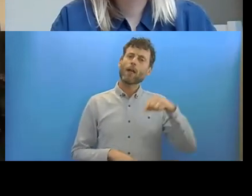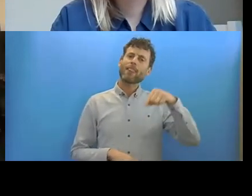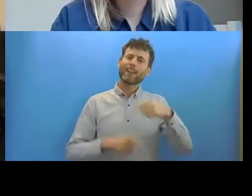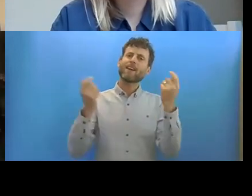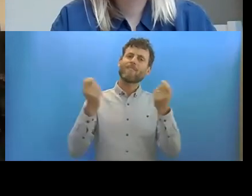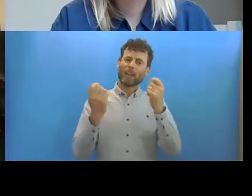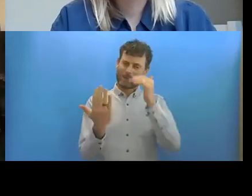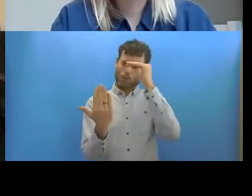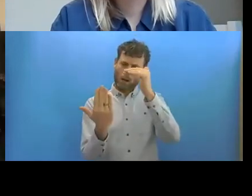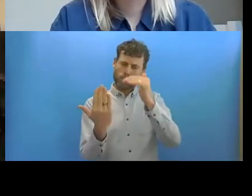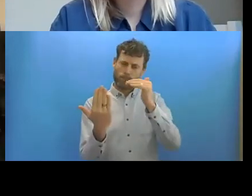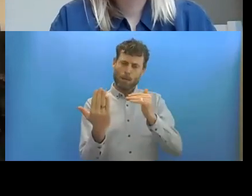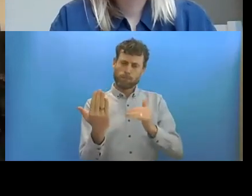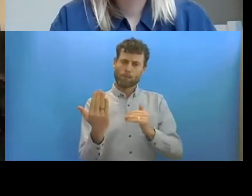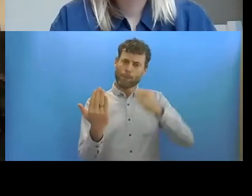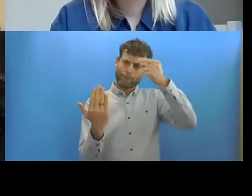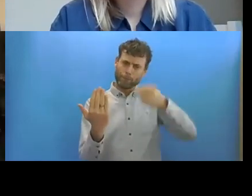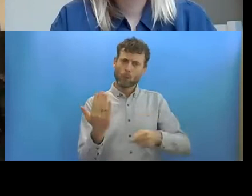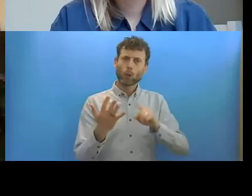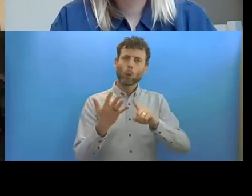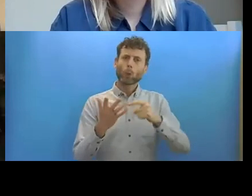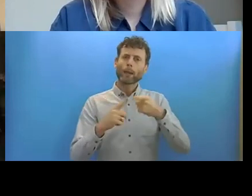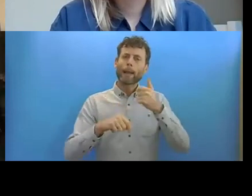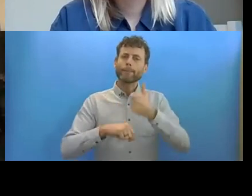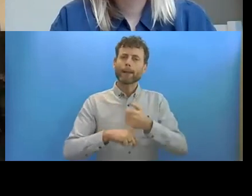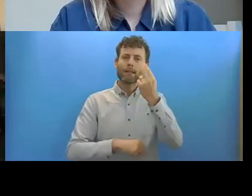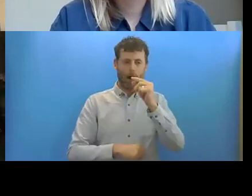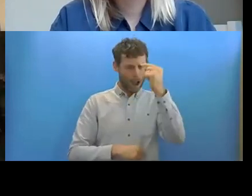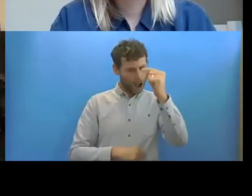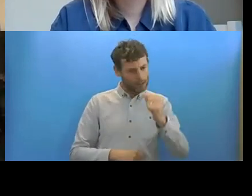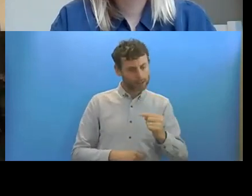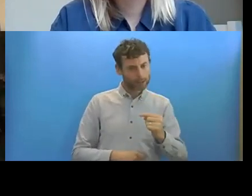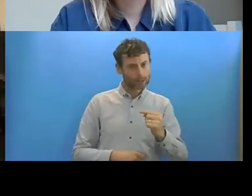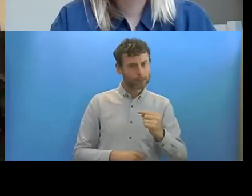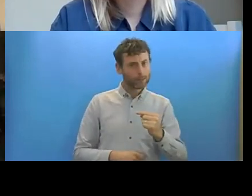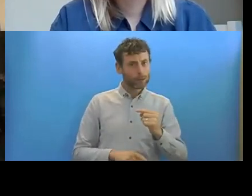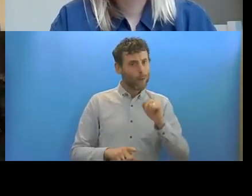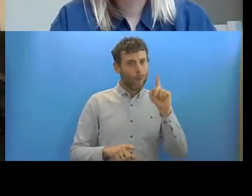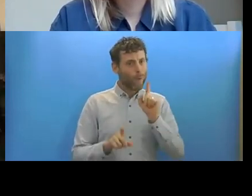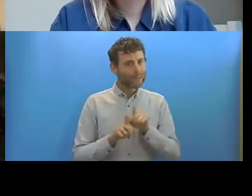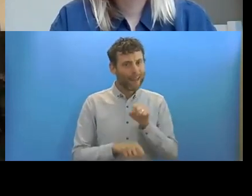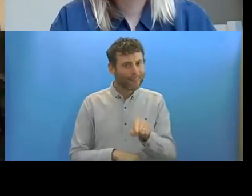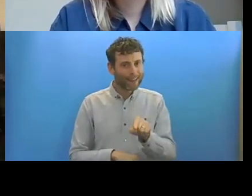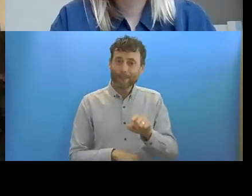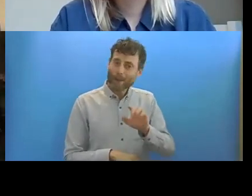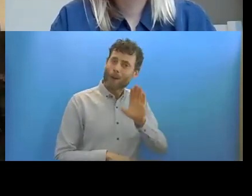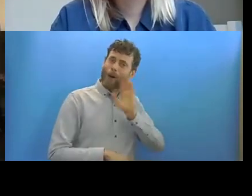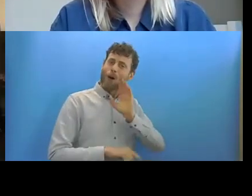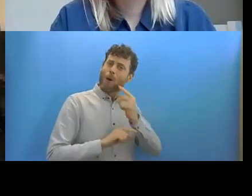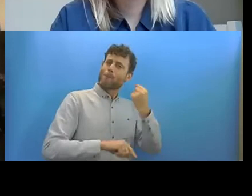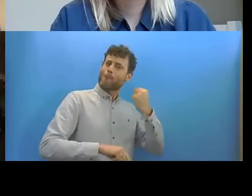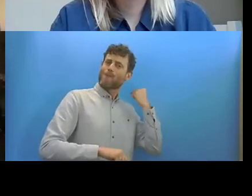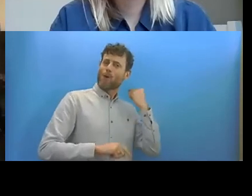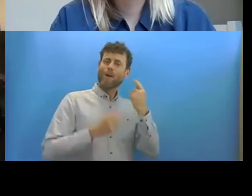slot in with the Festival, obviously this version has a lot of work from the UK but that has not always been the case and I wondered if Sarah or Ruth wanted to just discuss that